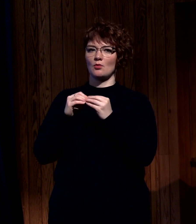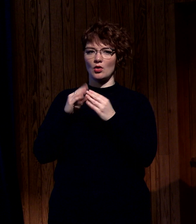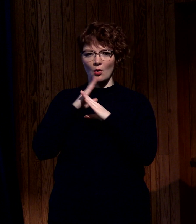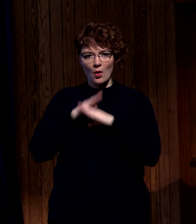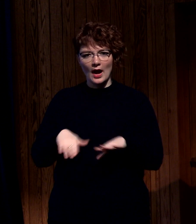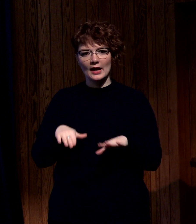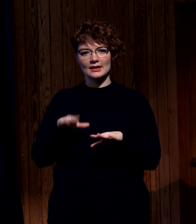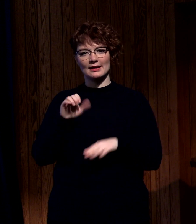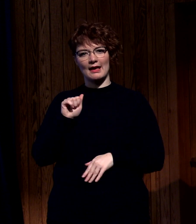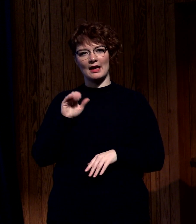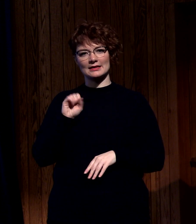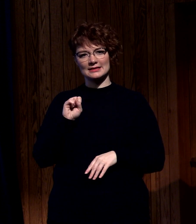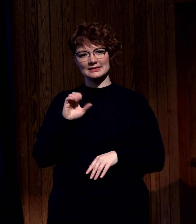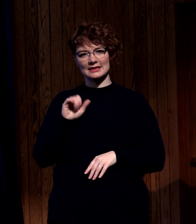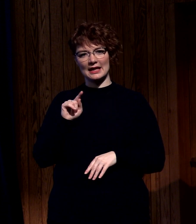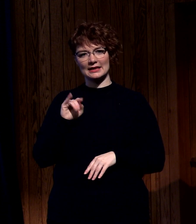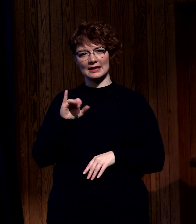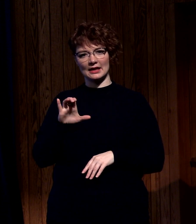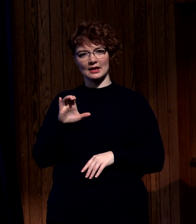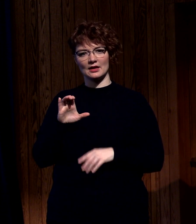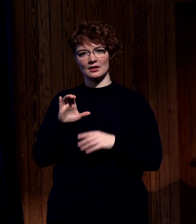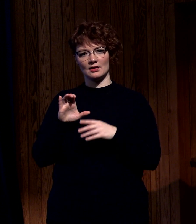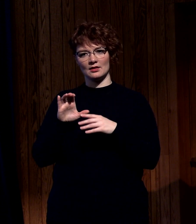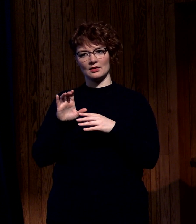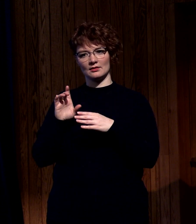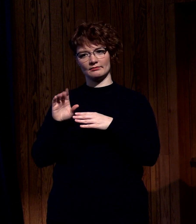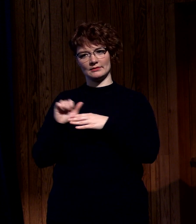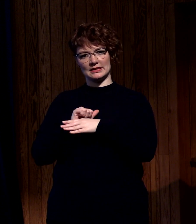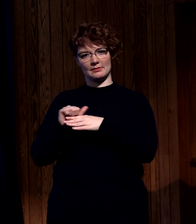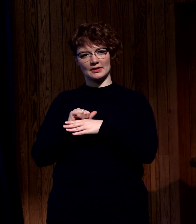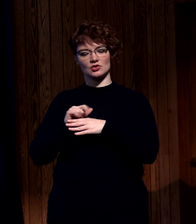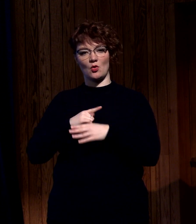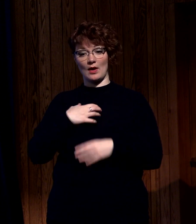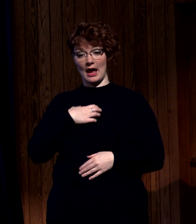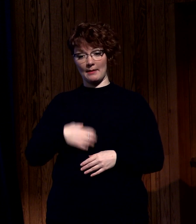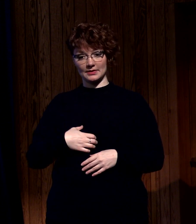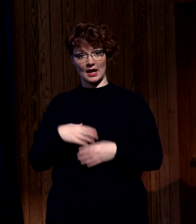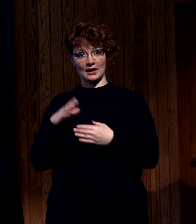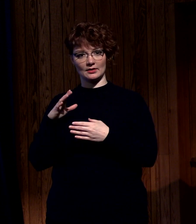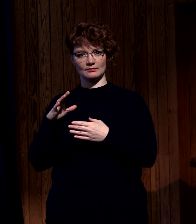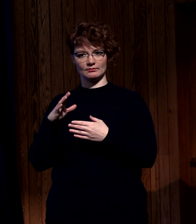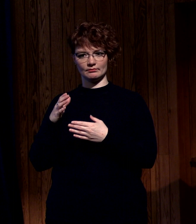which focus on the deprivation of the appetite in order for the